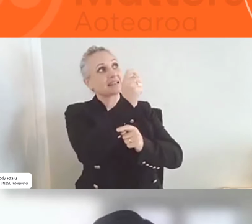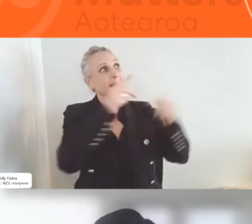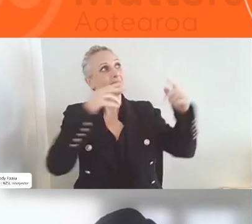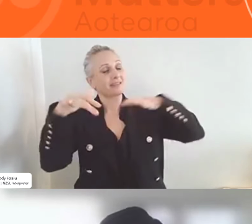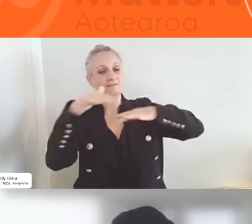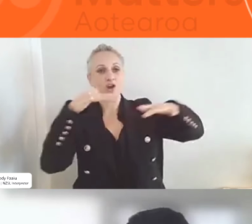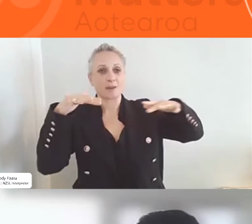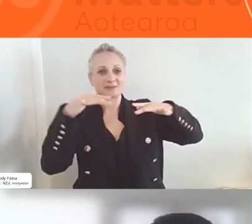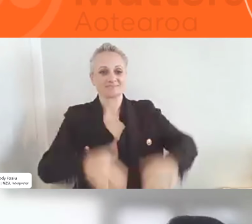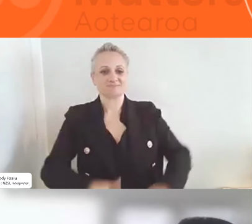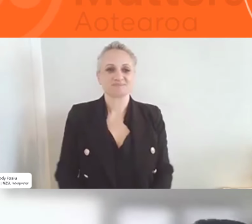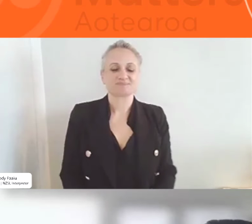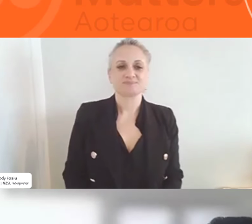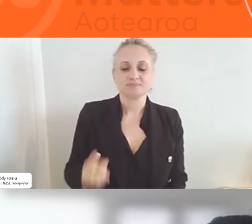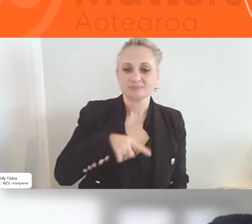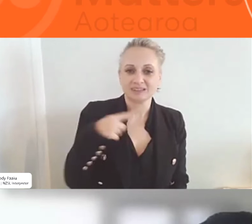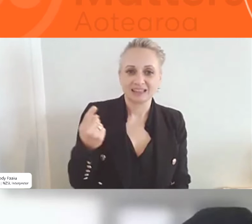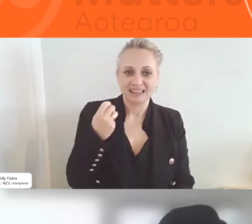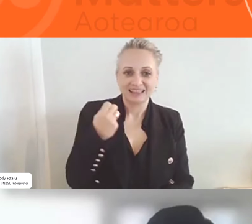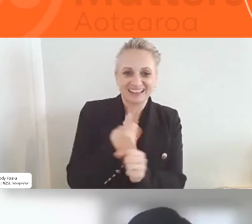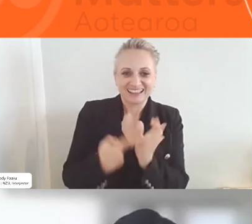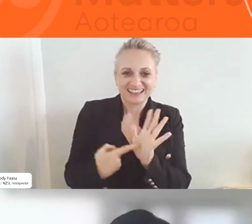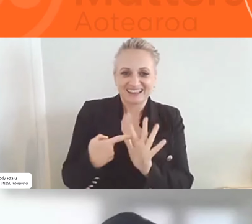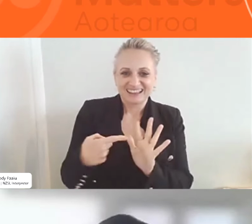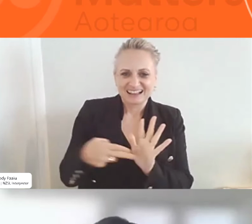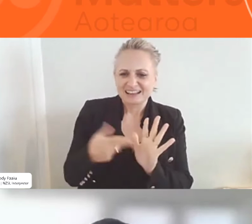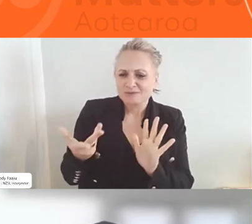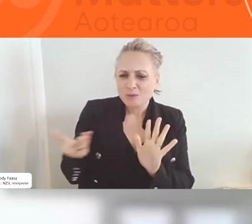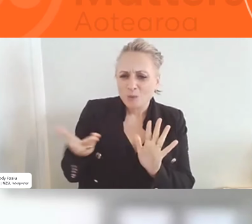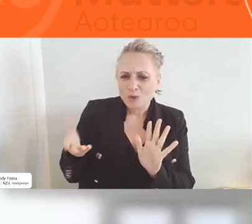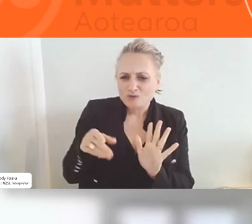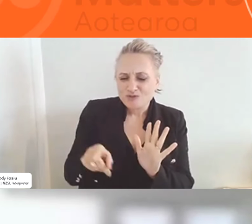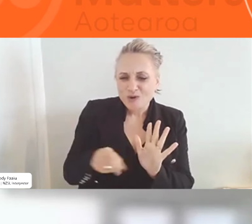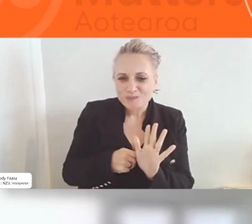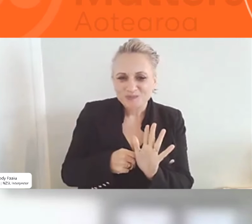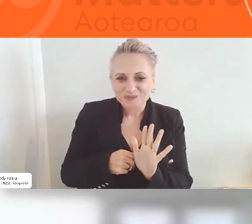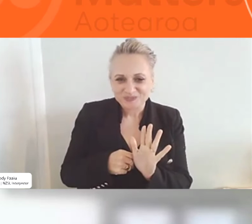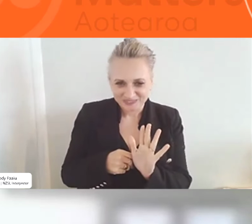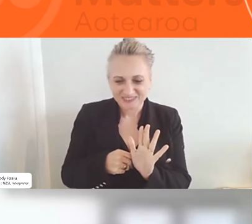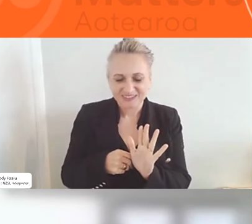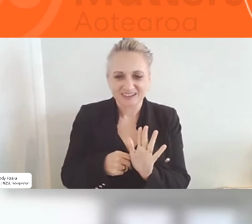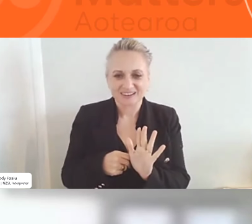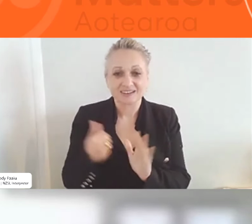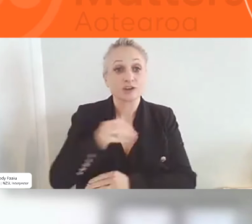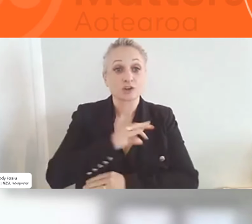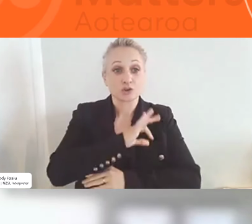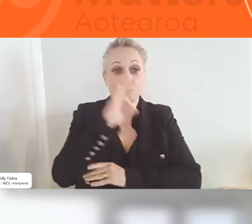And Glen, whereabouts are you? Morning everybody, I'm Glen, Director